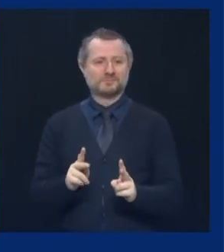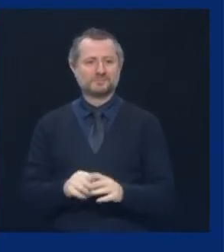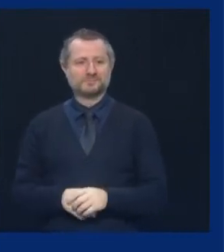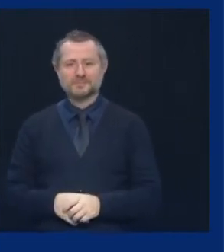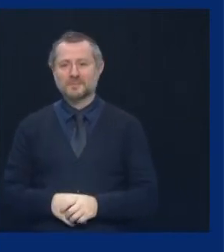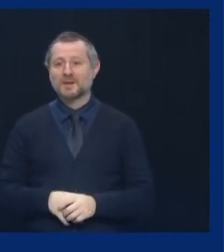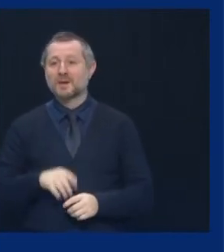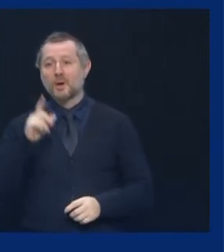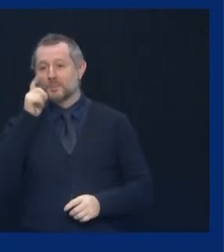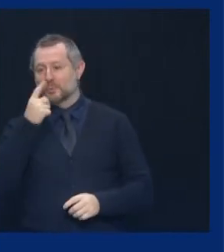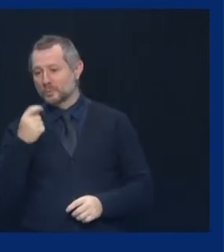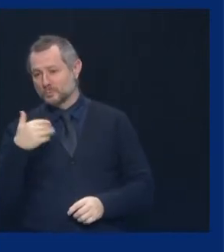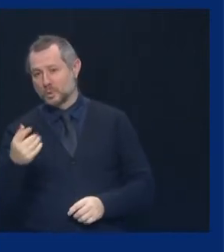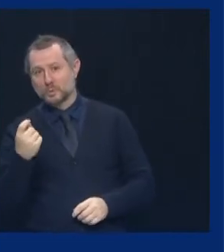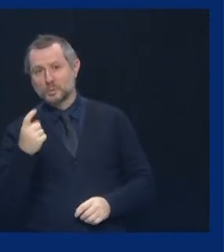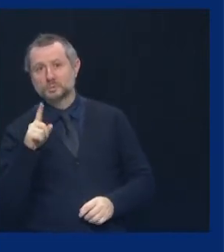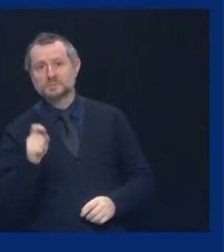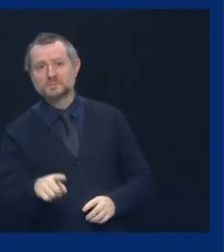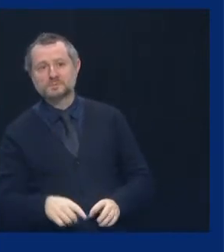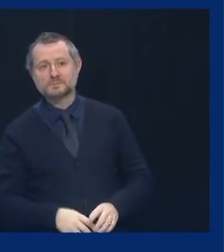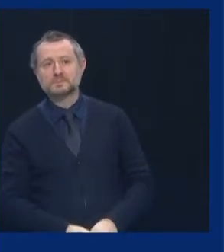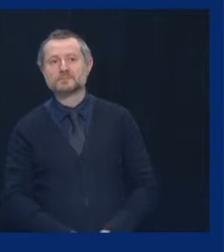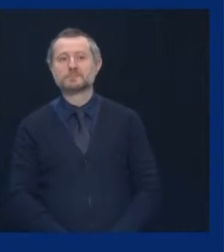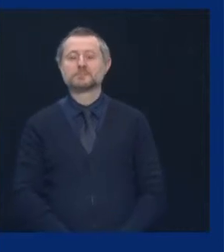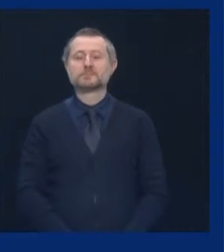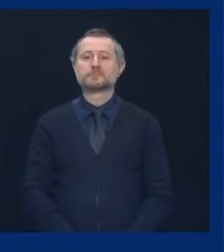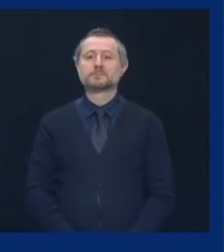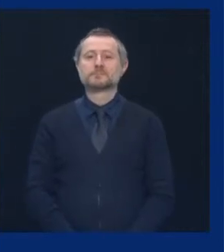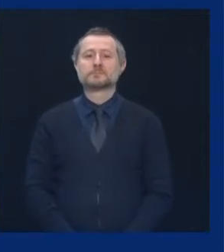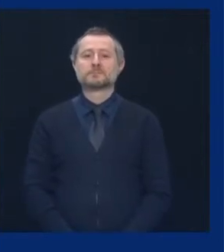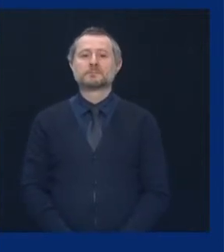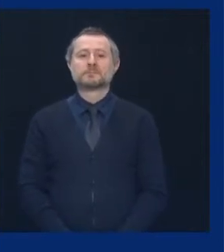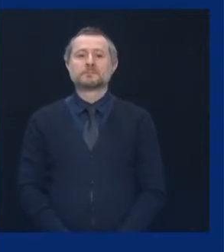IT?